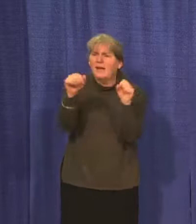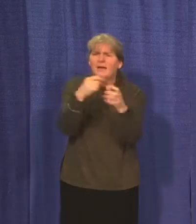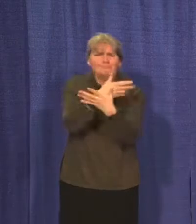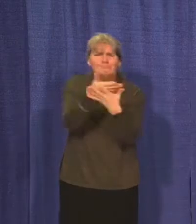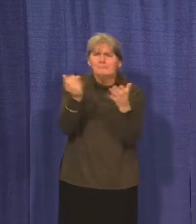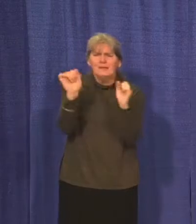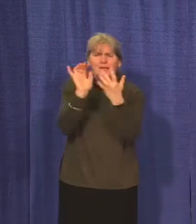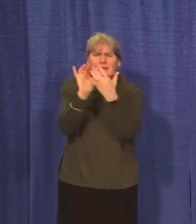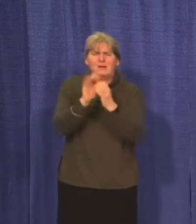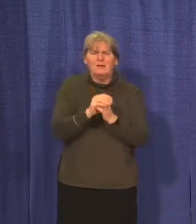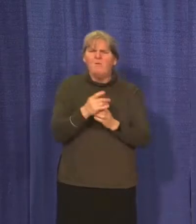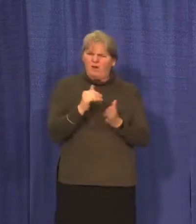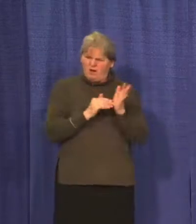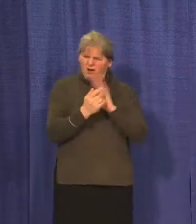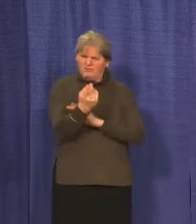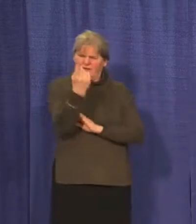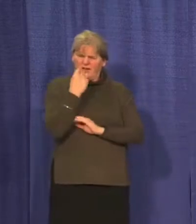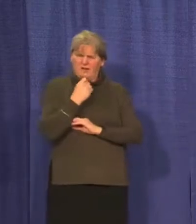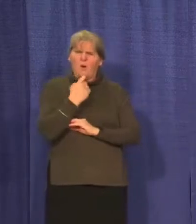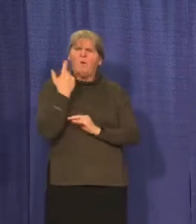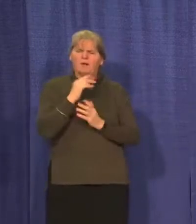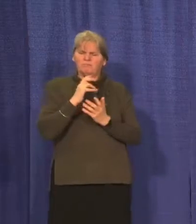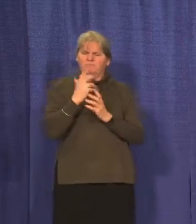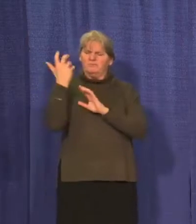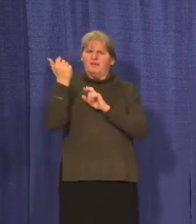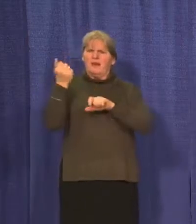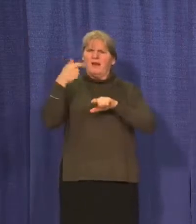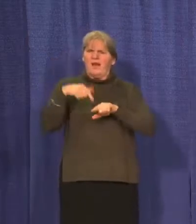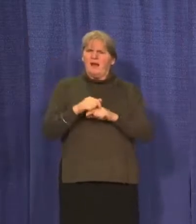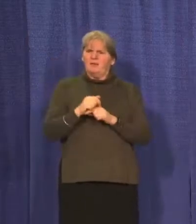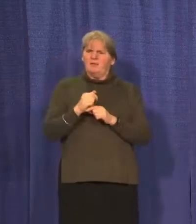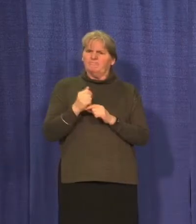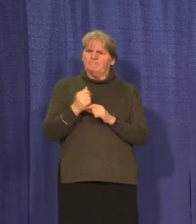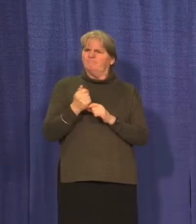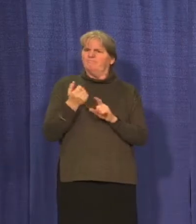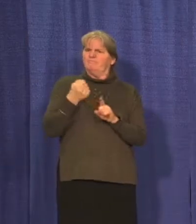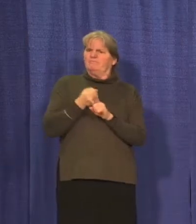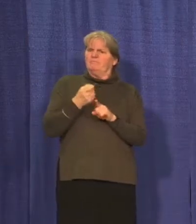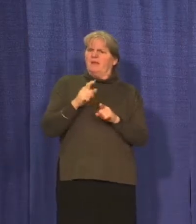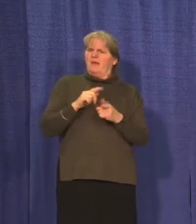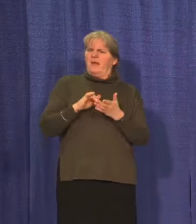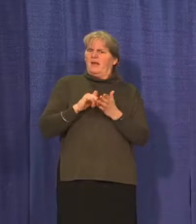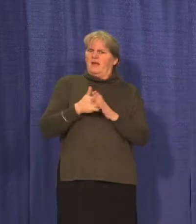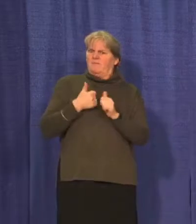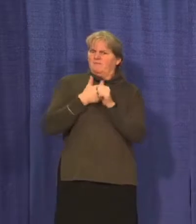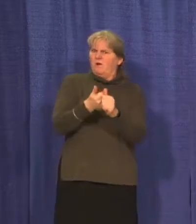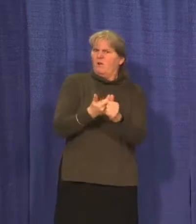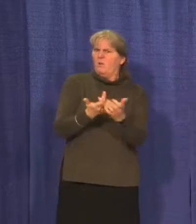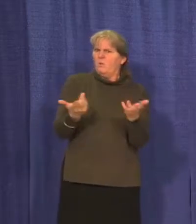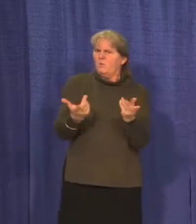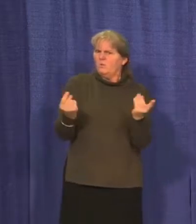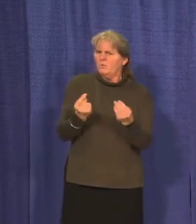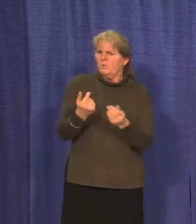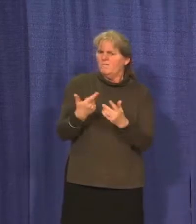I know that a frequent question is about adverse effects and how we are doing and how we are following them.